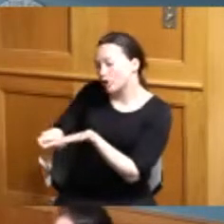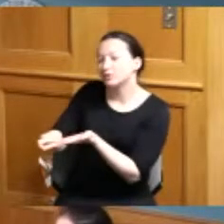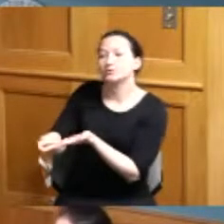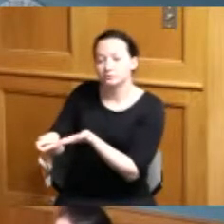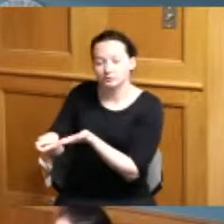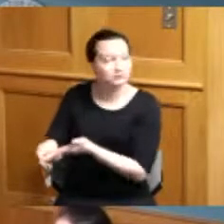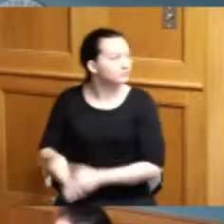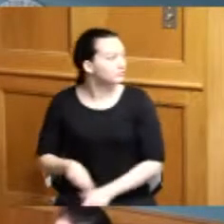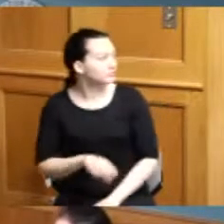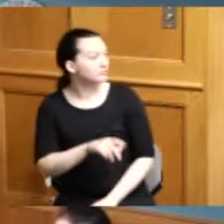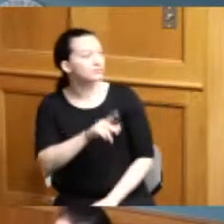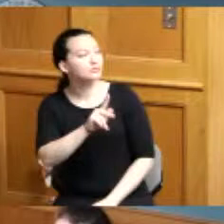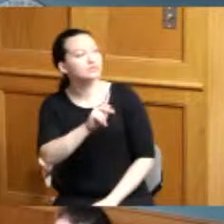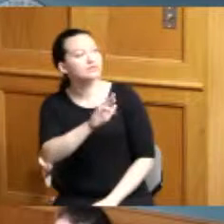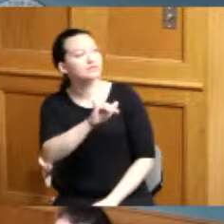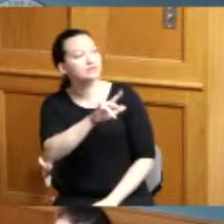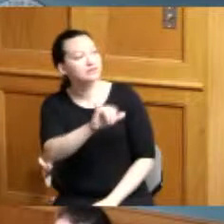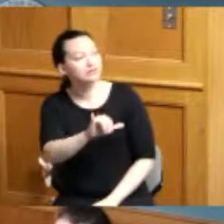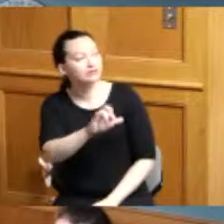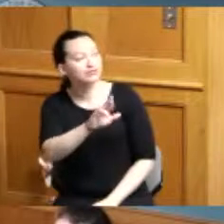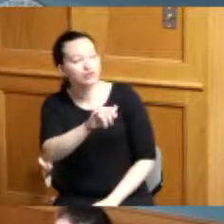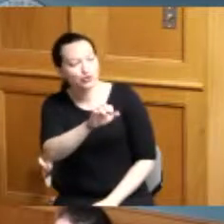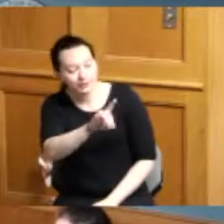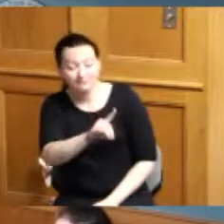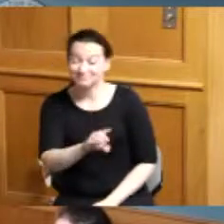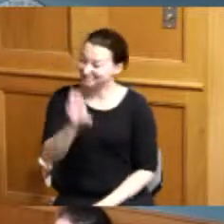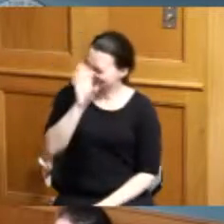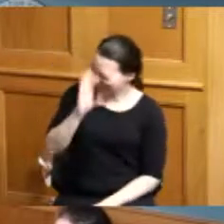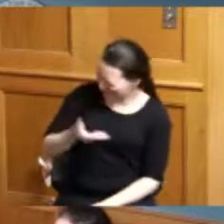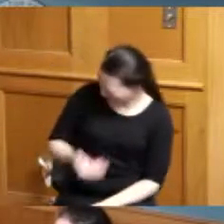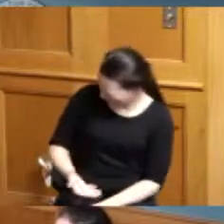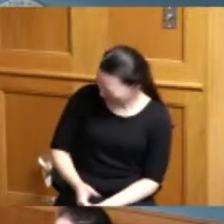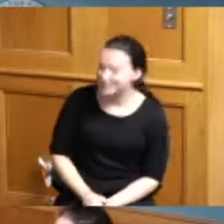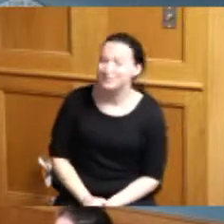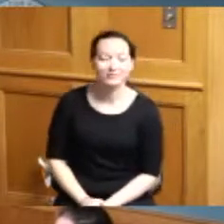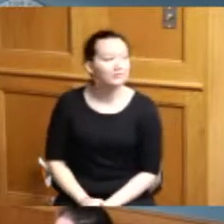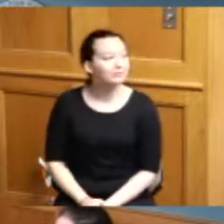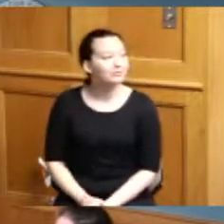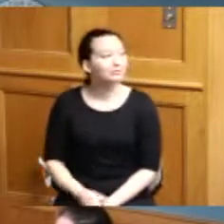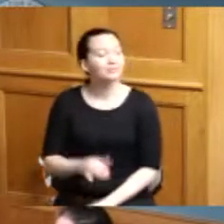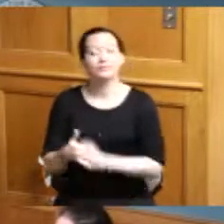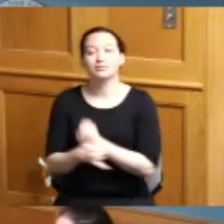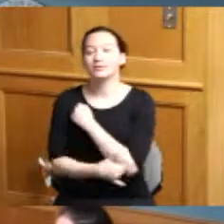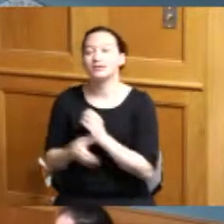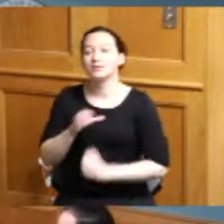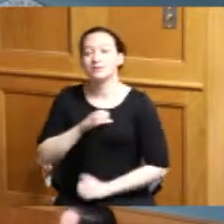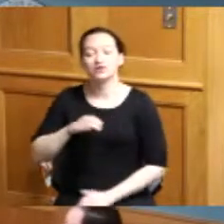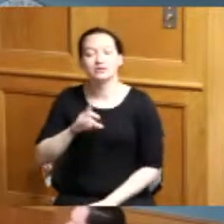Chrissy Rachel welcome welcome I'm County Commissioner Denise Driehaus